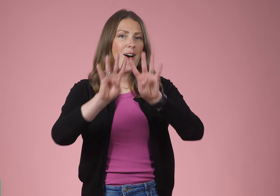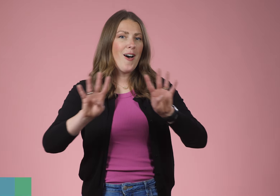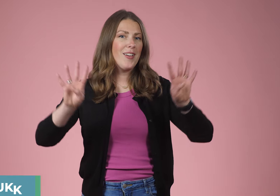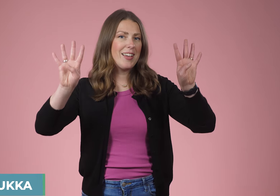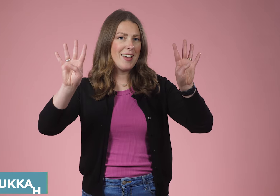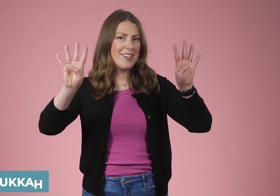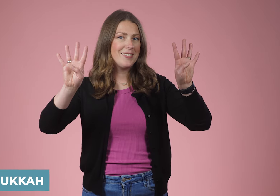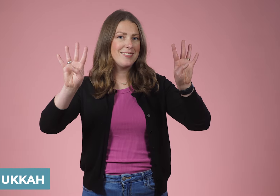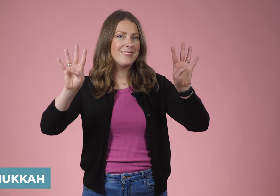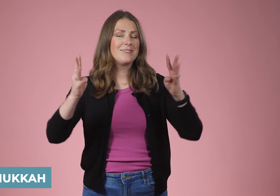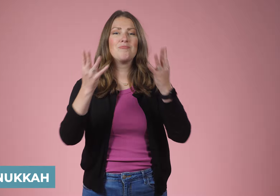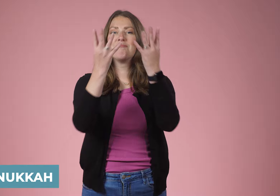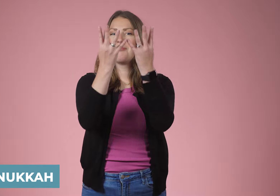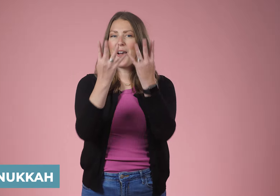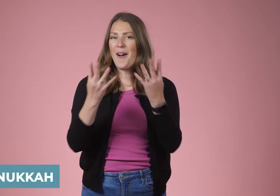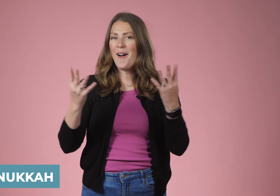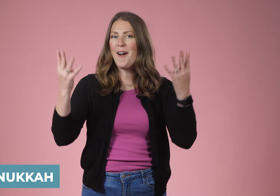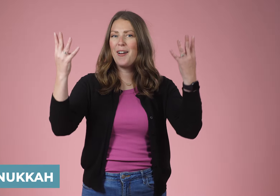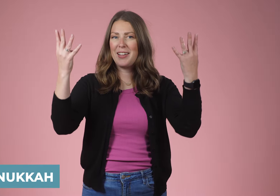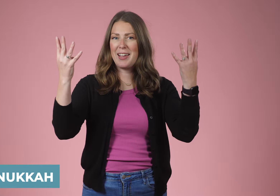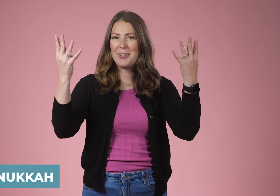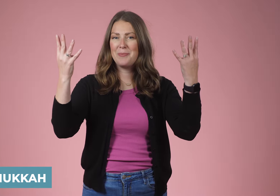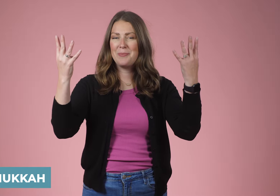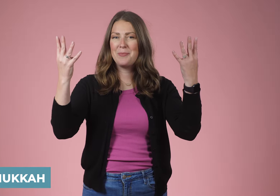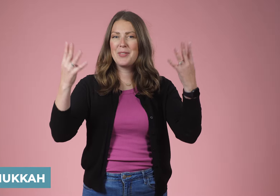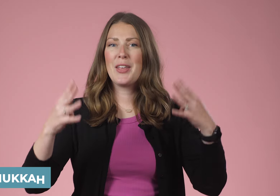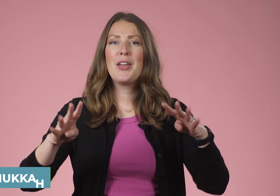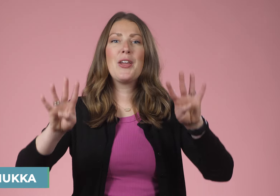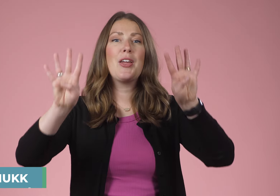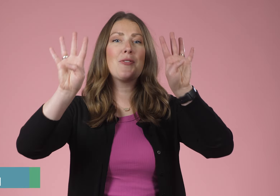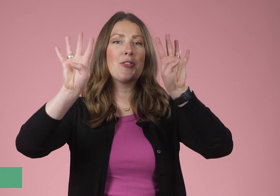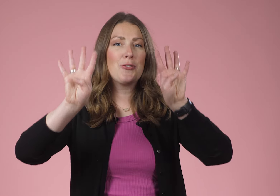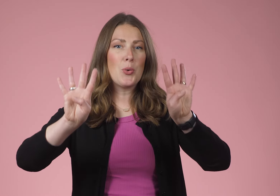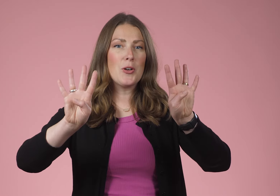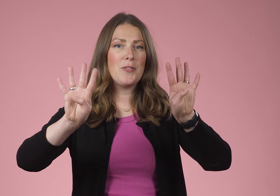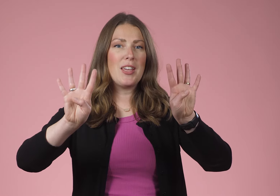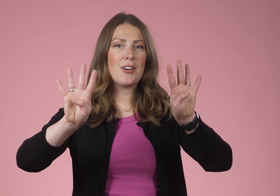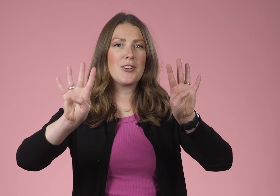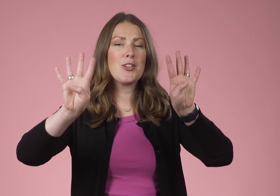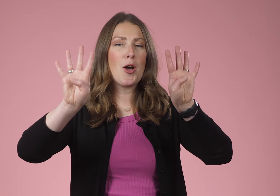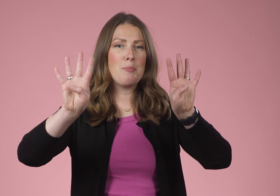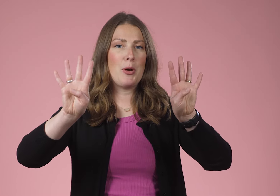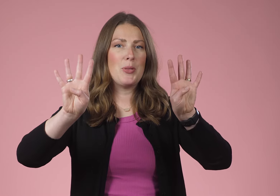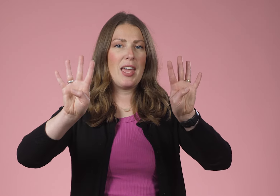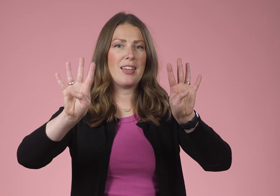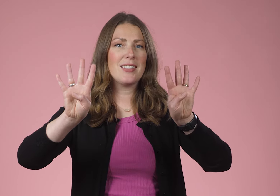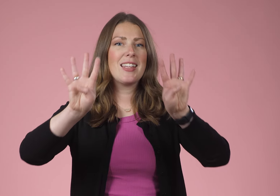Hanukkah. You have the four fingers on both hands,